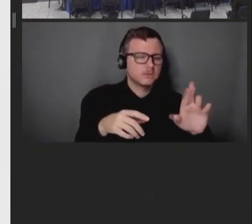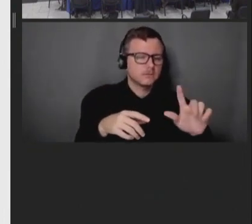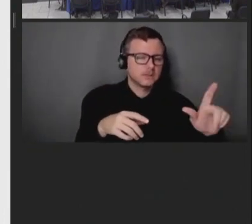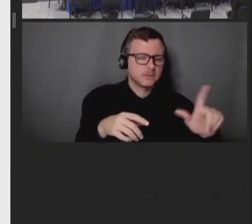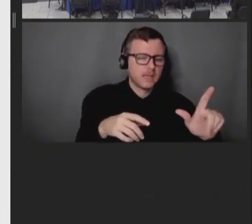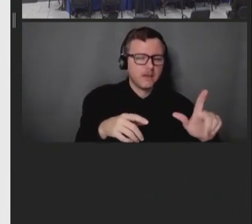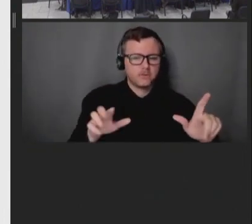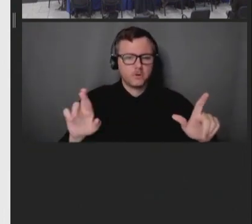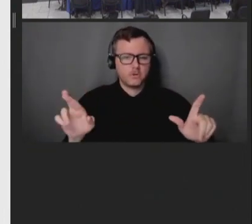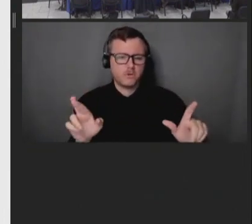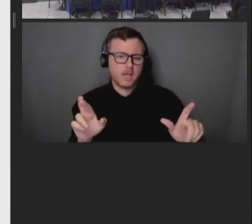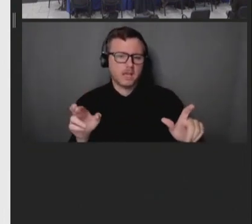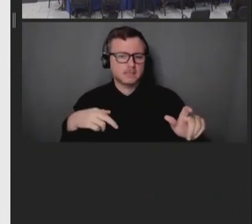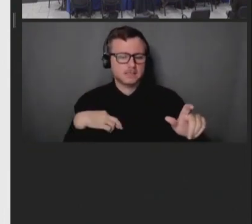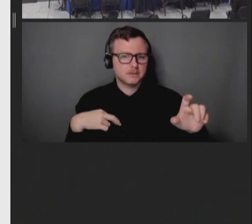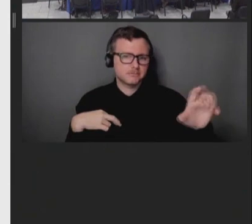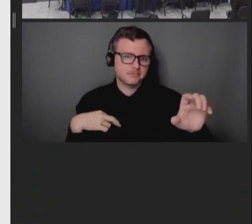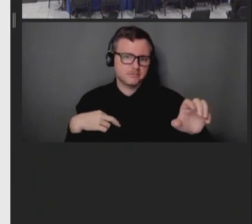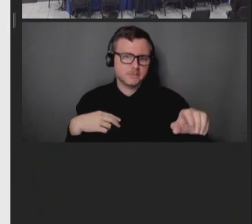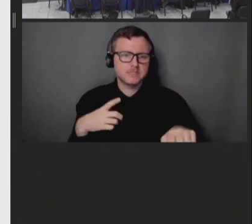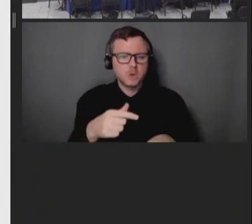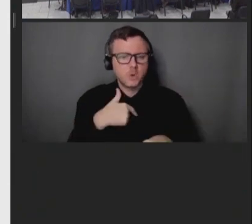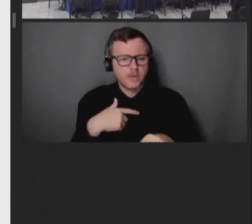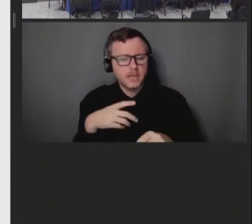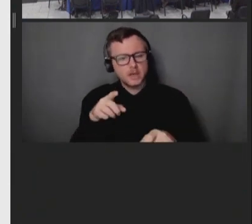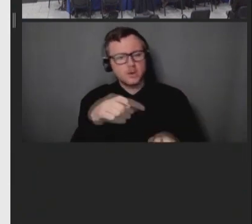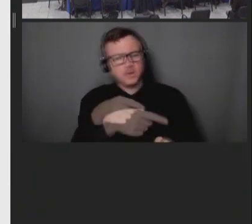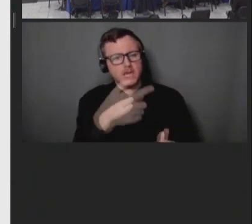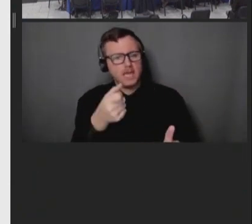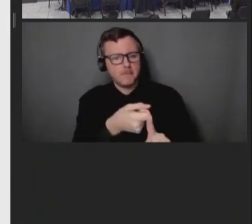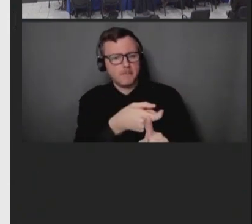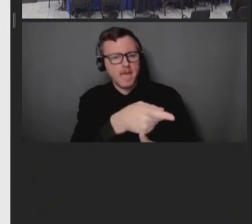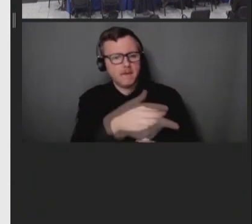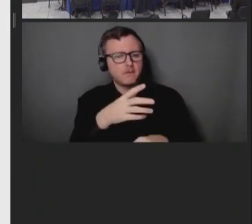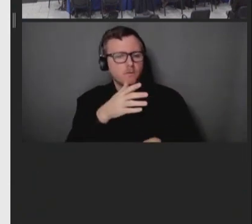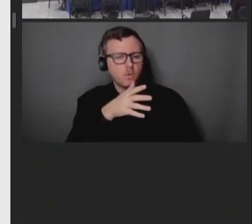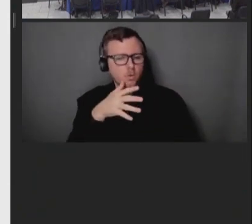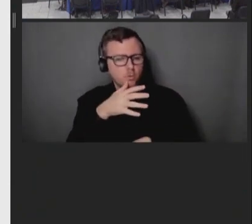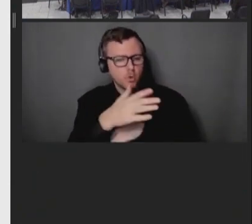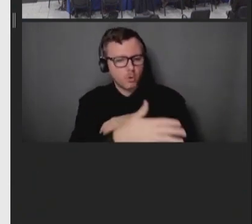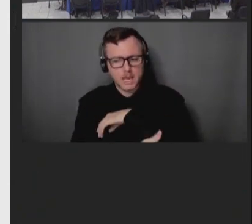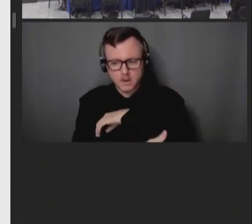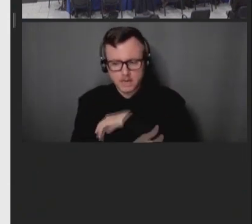affiliation of the various rural counties and what impact that may have had on vaccination rates.